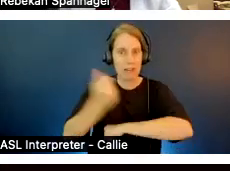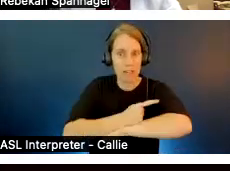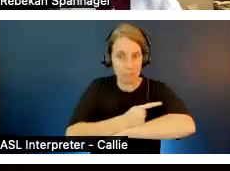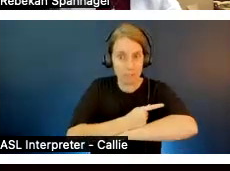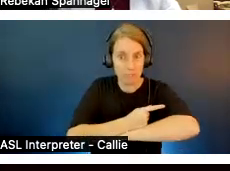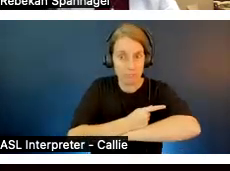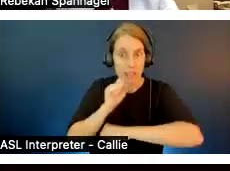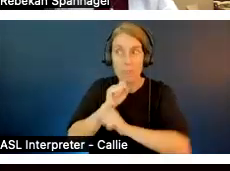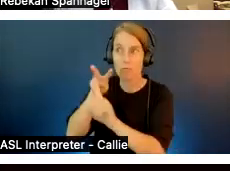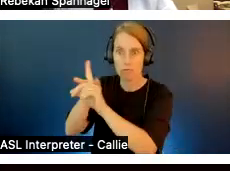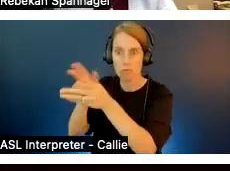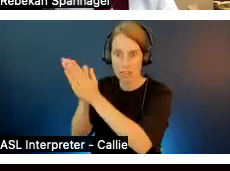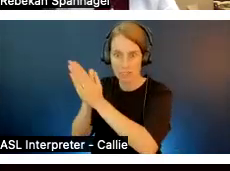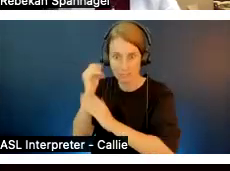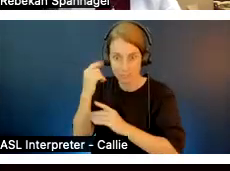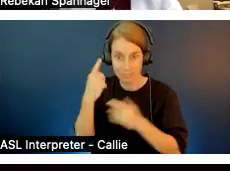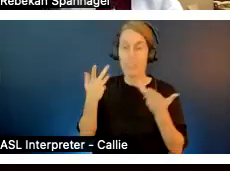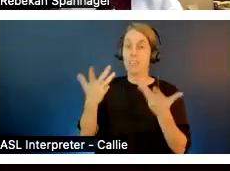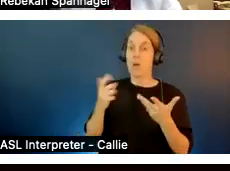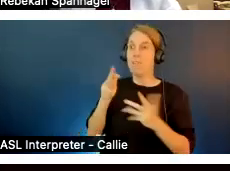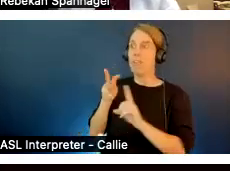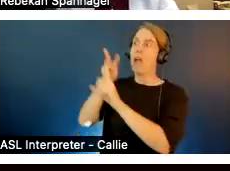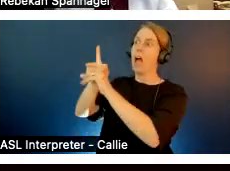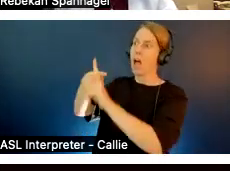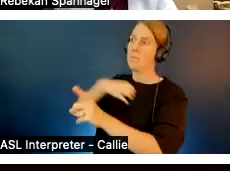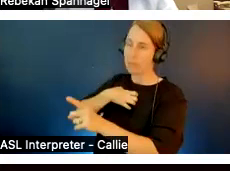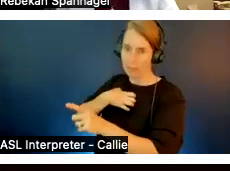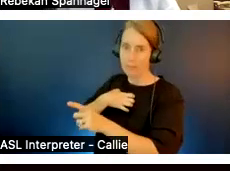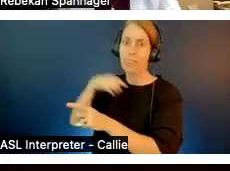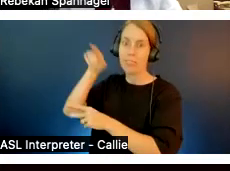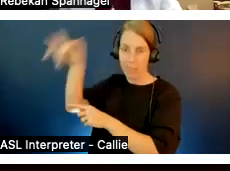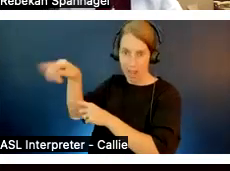about receiving those while you're appealing the denial or the reduction you have to move